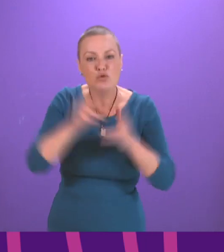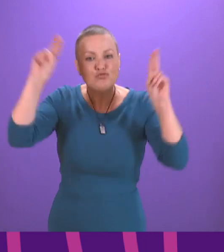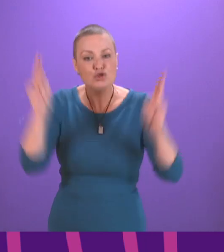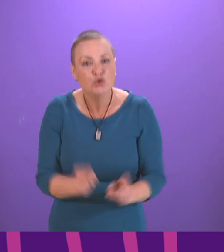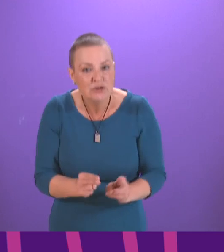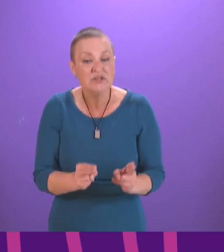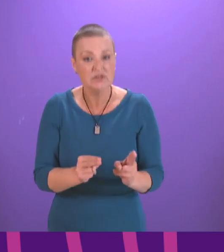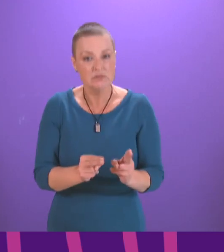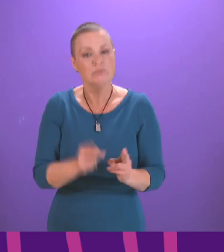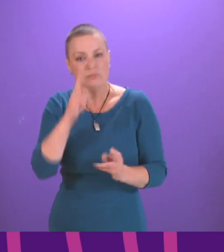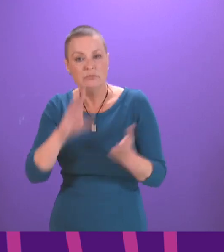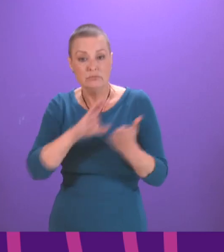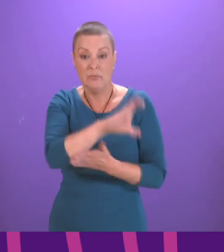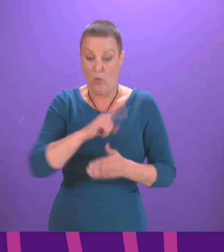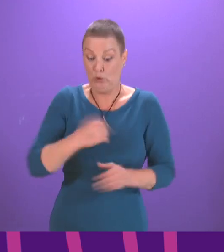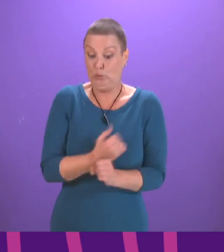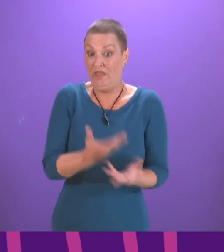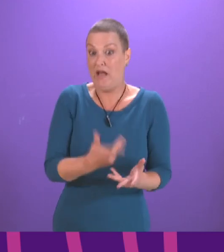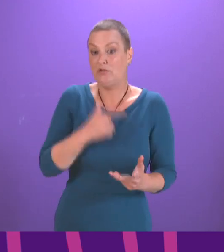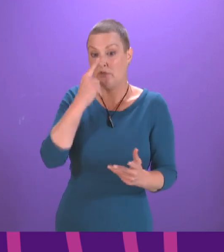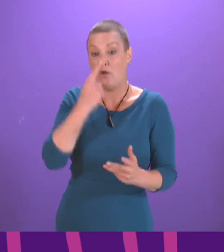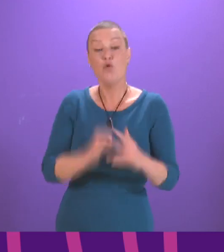that matches the scheme in England and we are doing that to the maximum of the resources